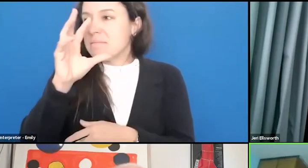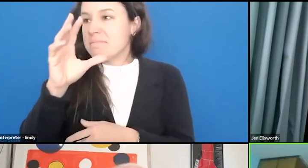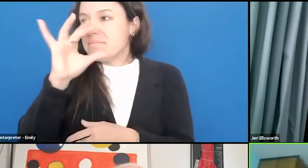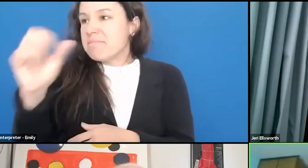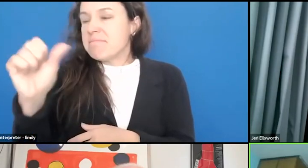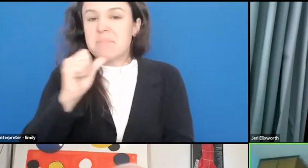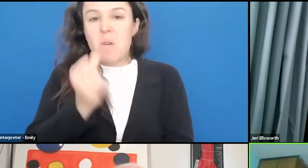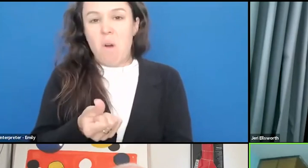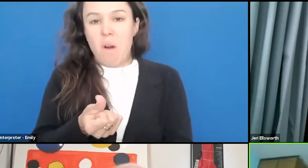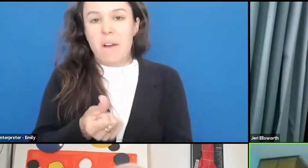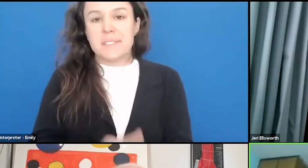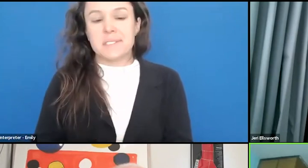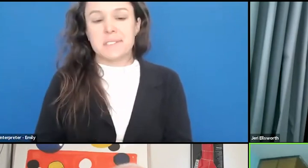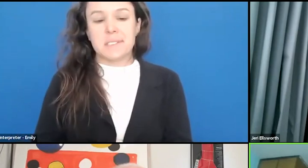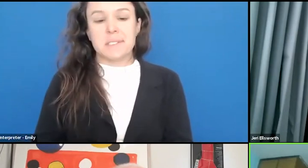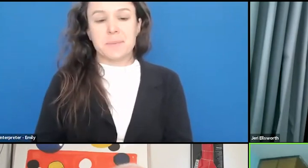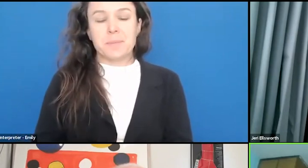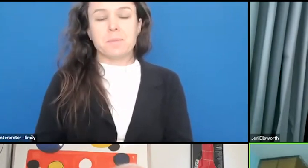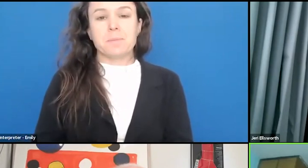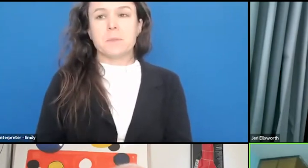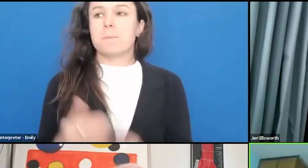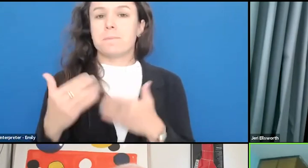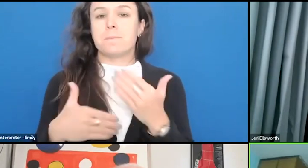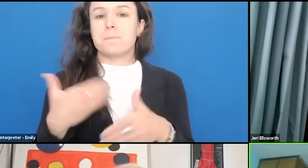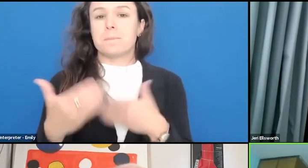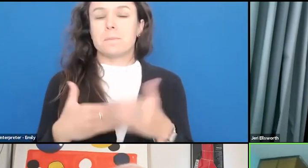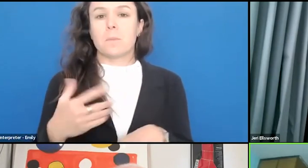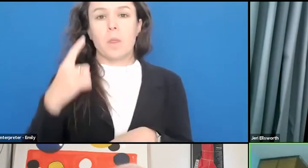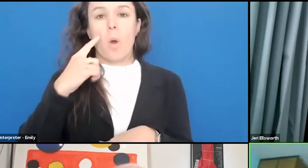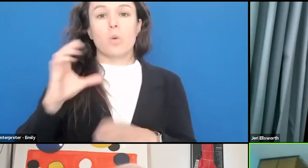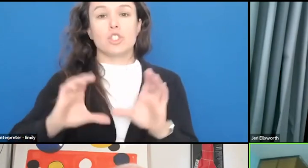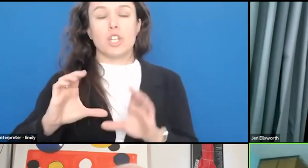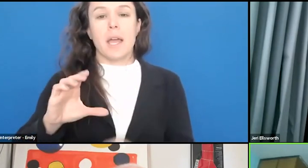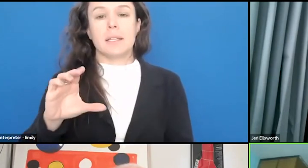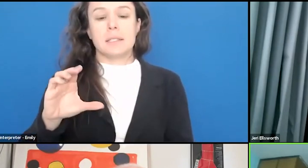and we started thinking about this we found that ChatGPT last week there's a paper written that it